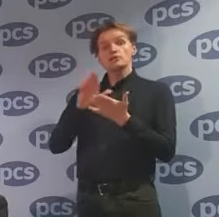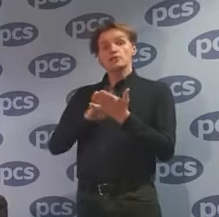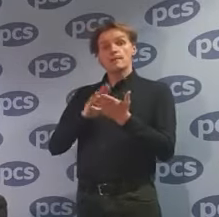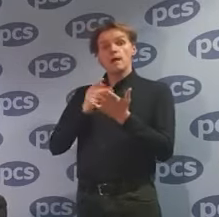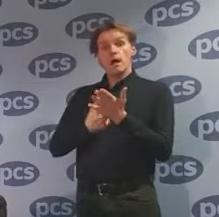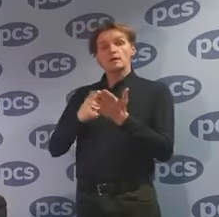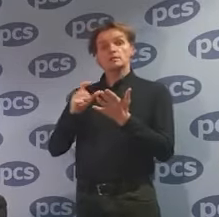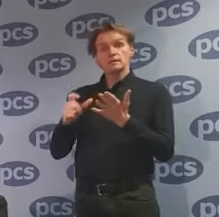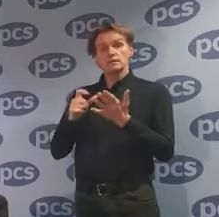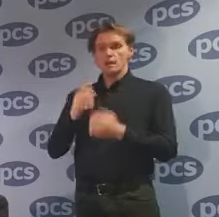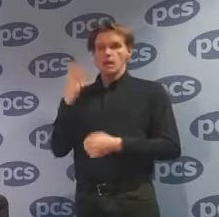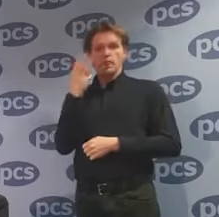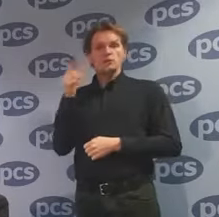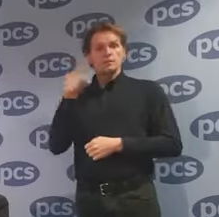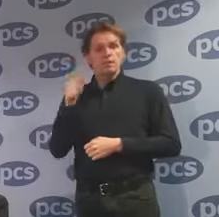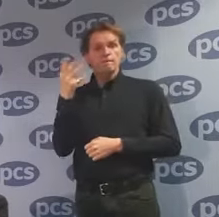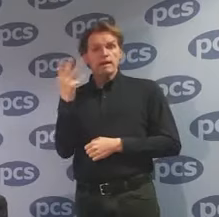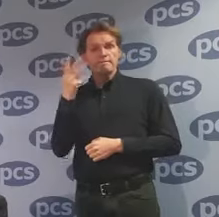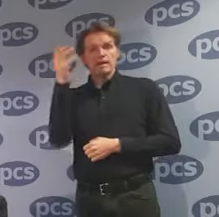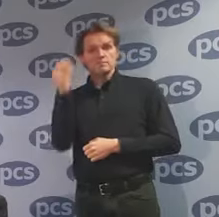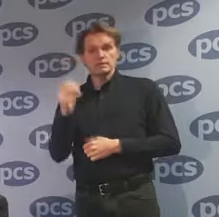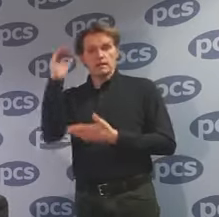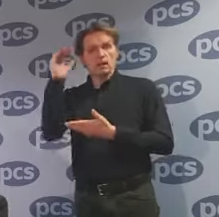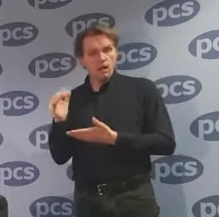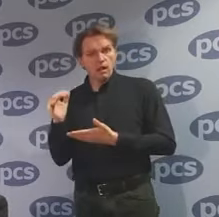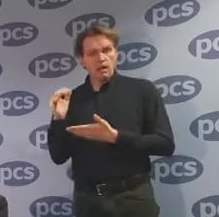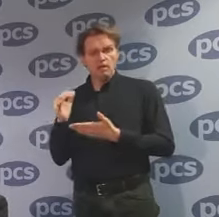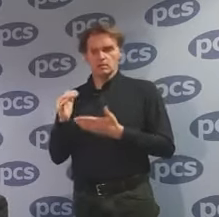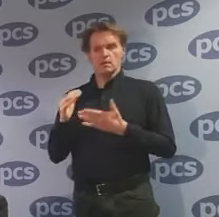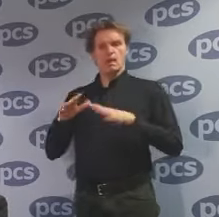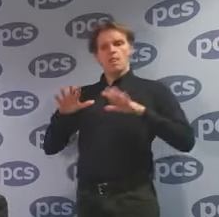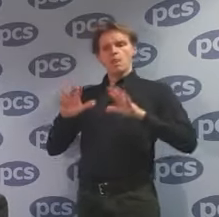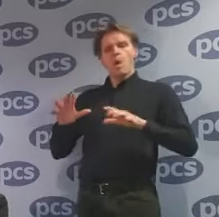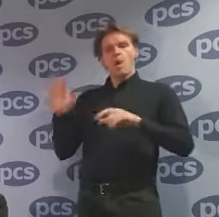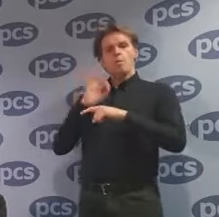In the Home Office those budgets will reduce by 1.82%